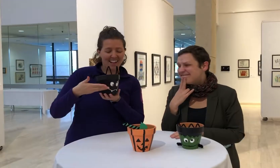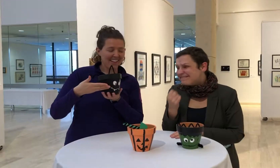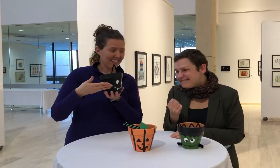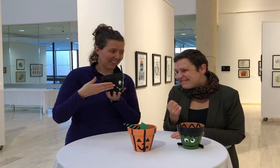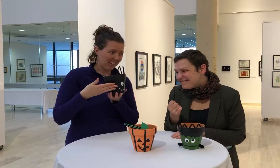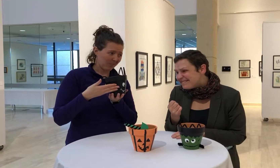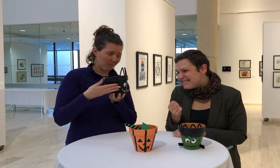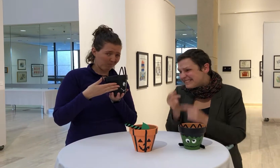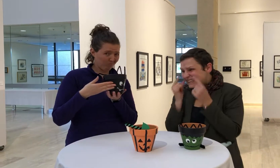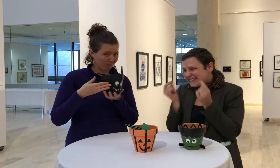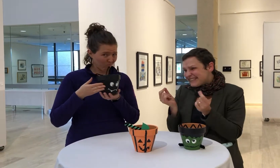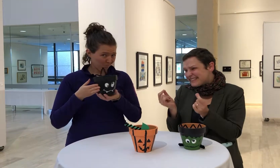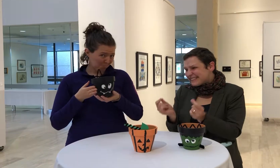T: Aw, that's adorable, a kitty!